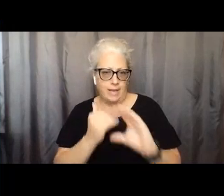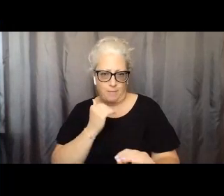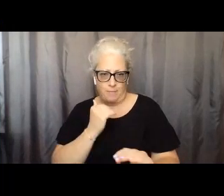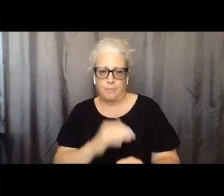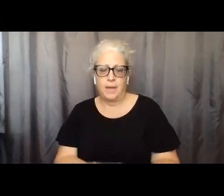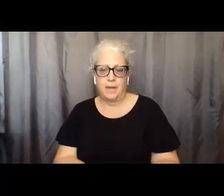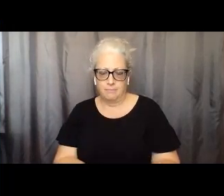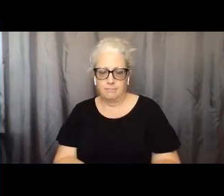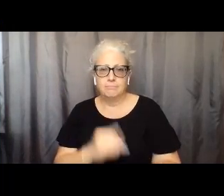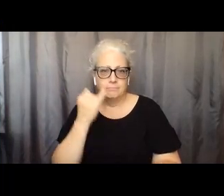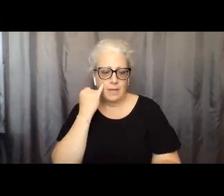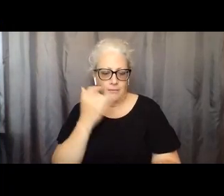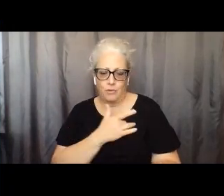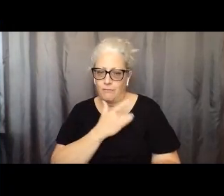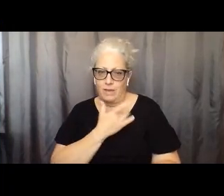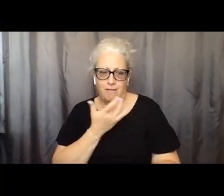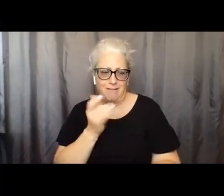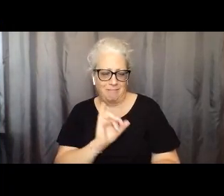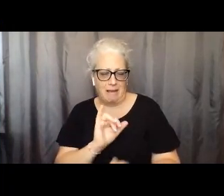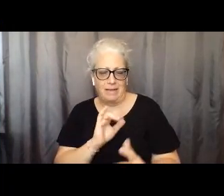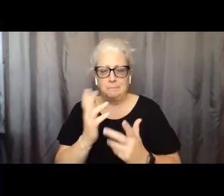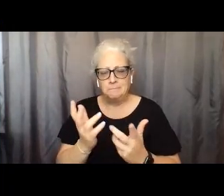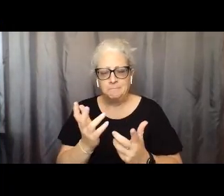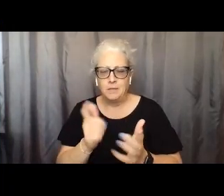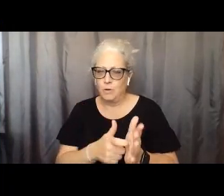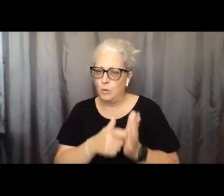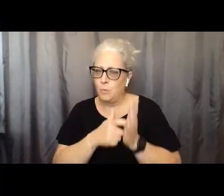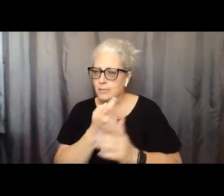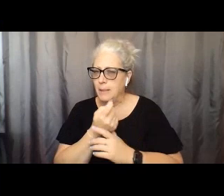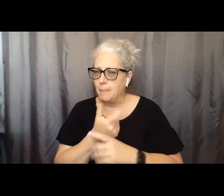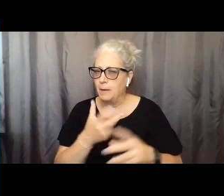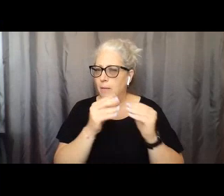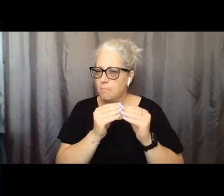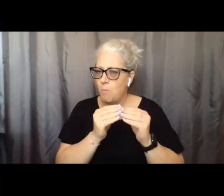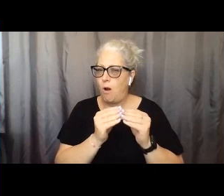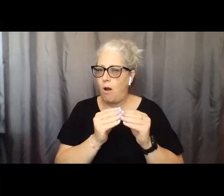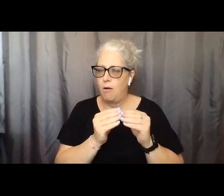this is maybe something that would take a little bit more space than on a survey. [Roby Poche (DES)] We are closing the